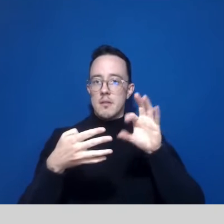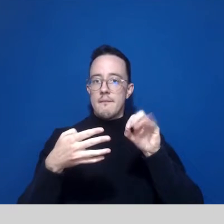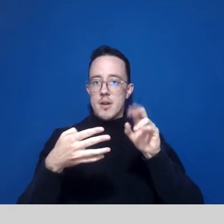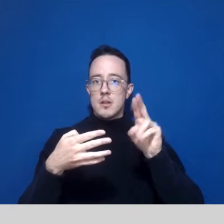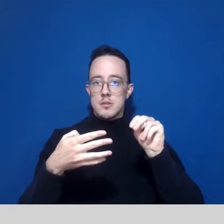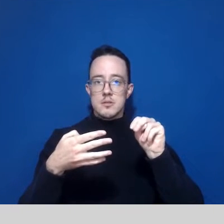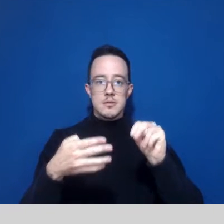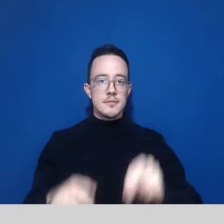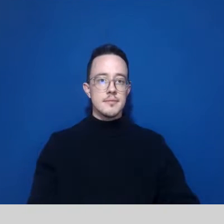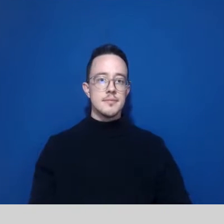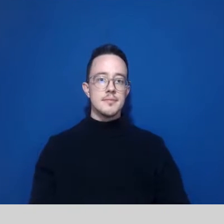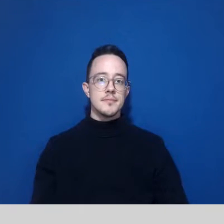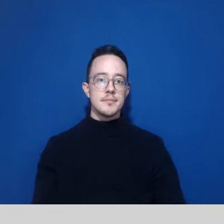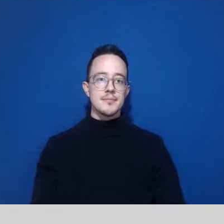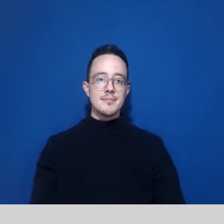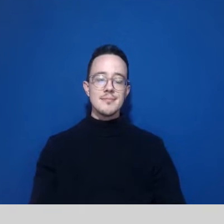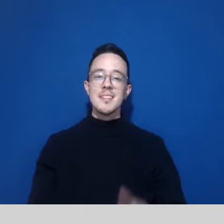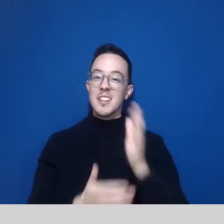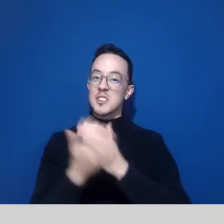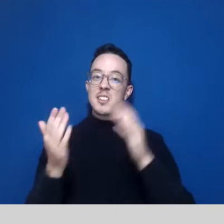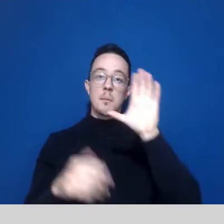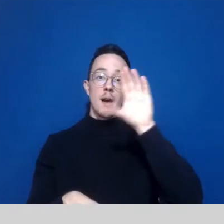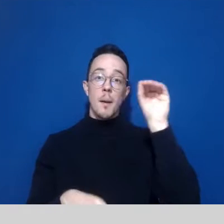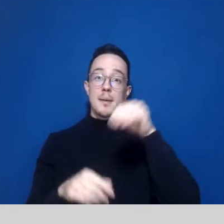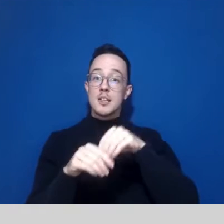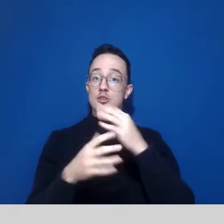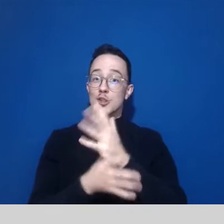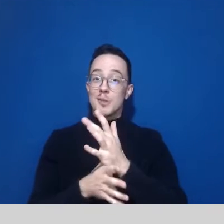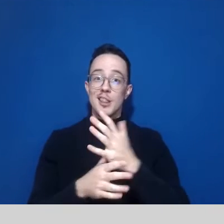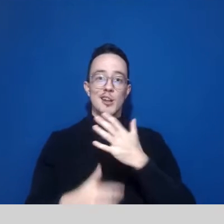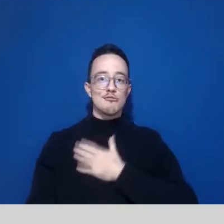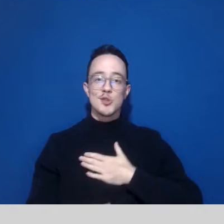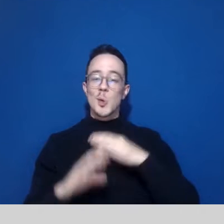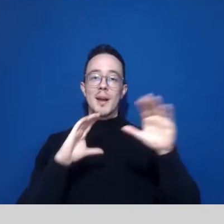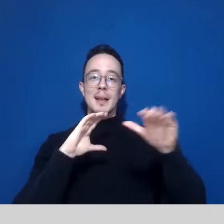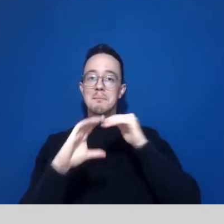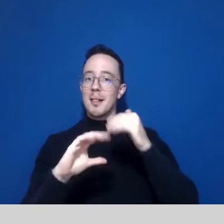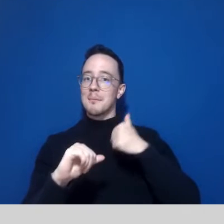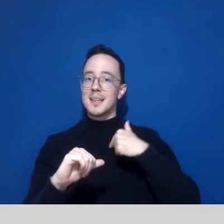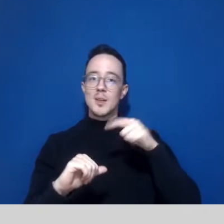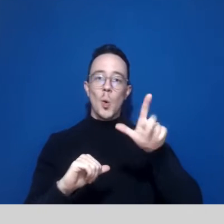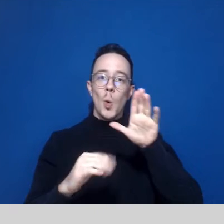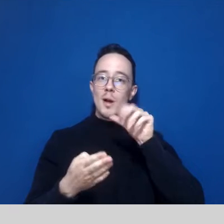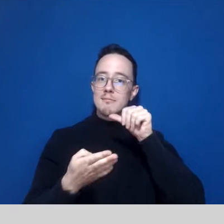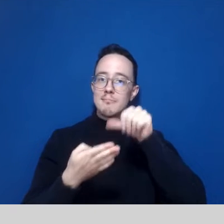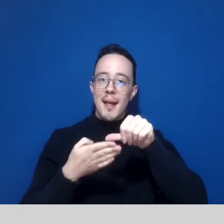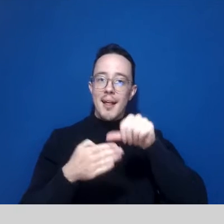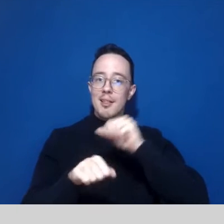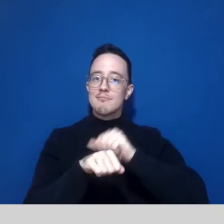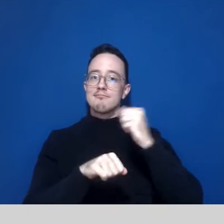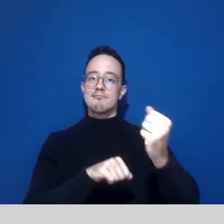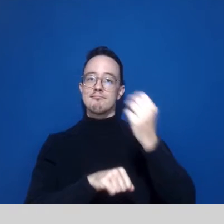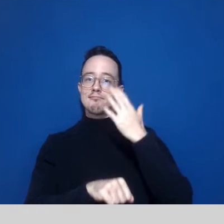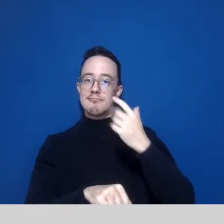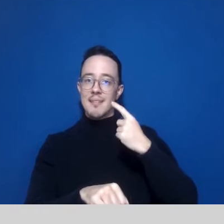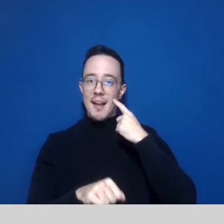And there are some other companies here in Germany that just enjoys sending me emails or posts, or mail,